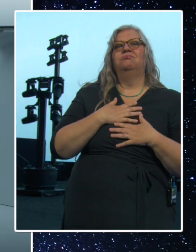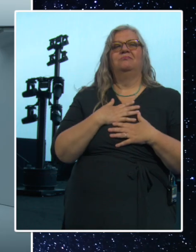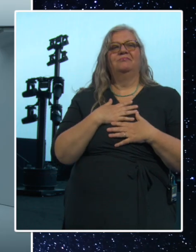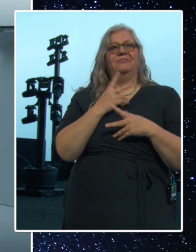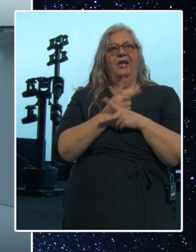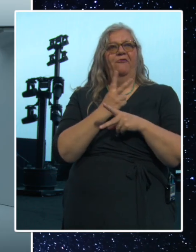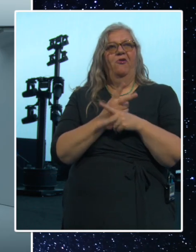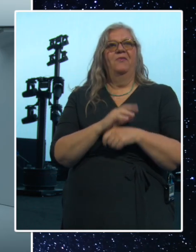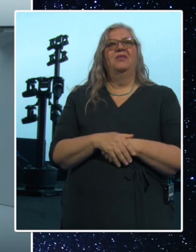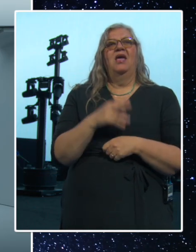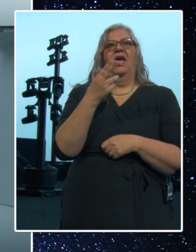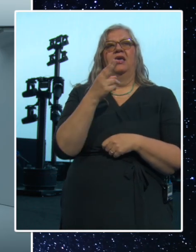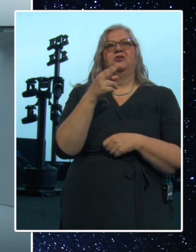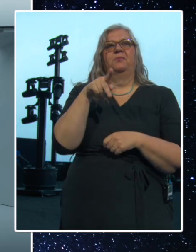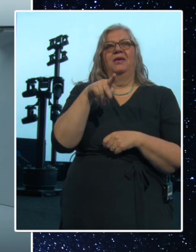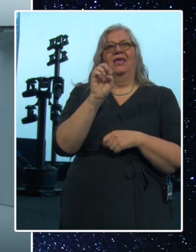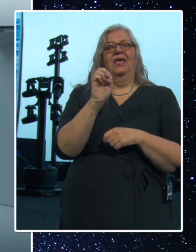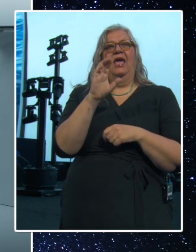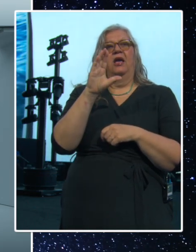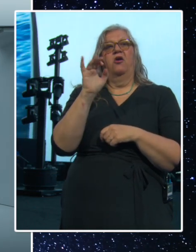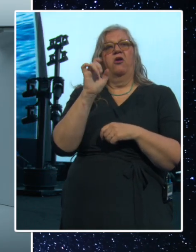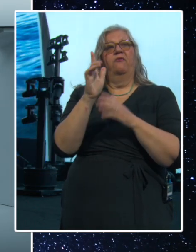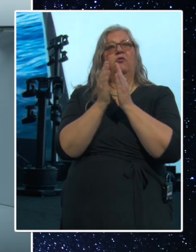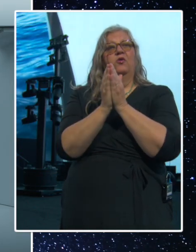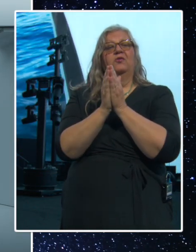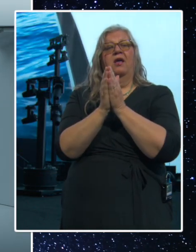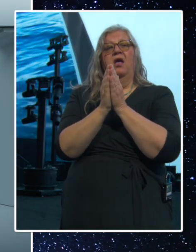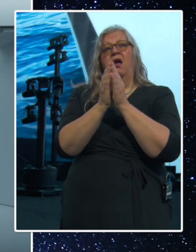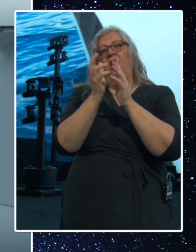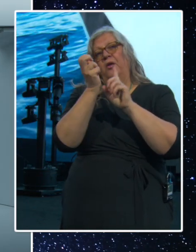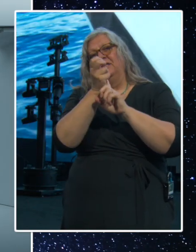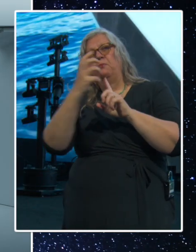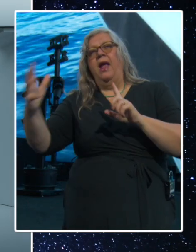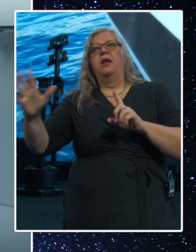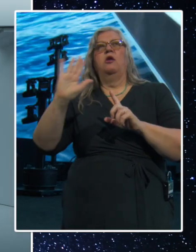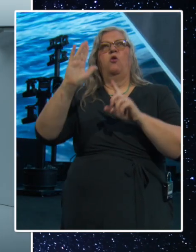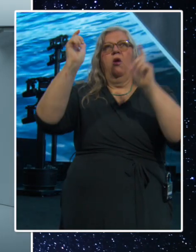Together, HPE and Carnival Cruise Line are expanding your imagination